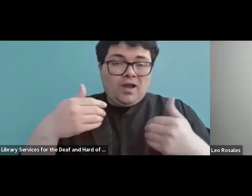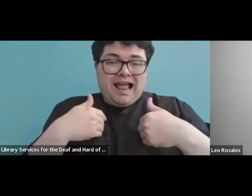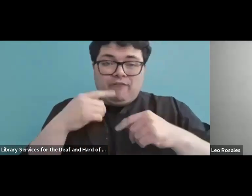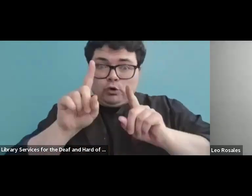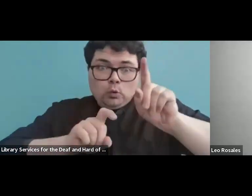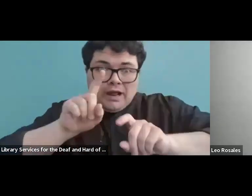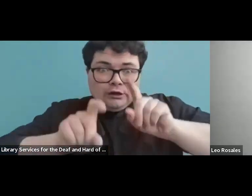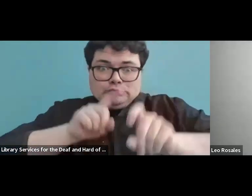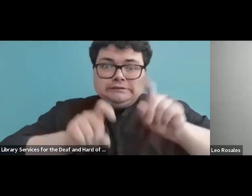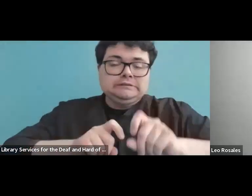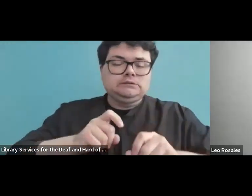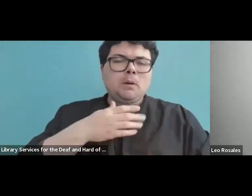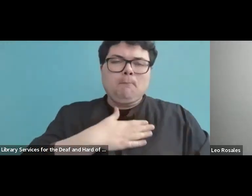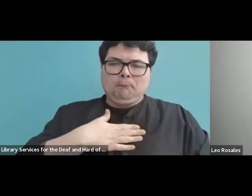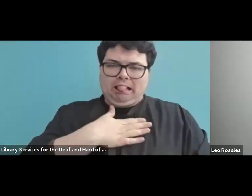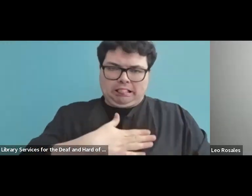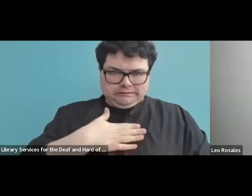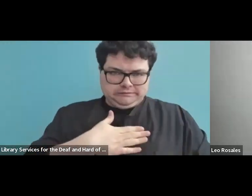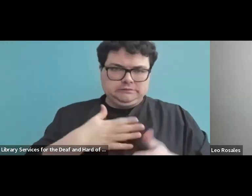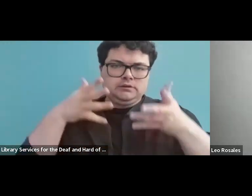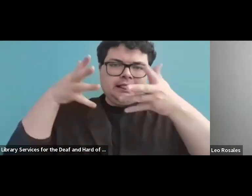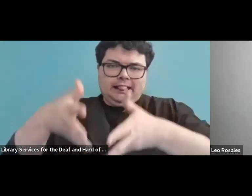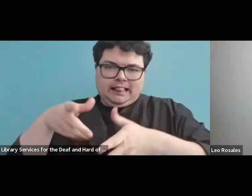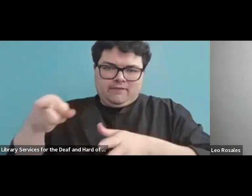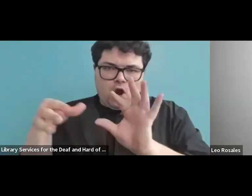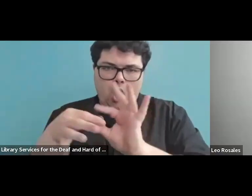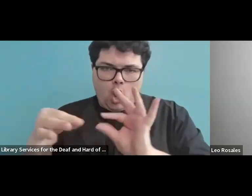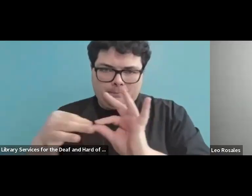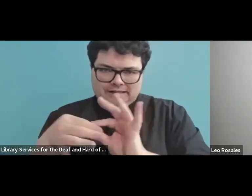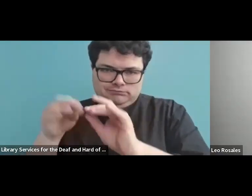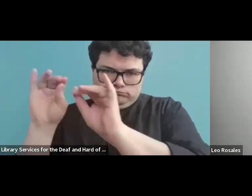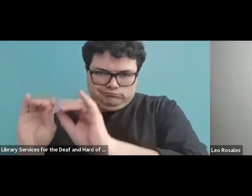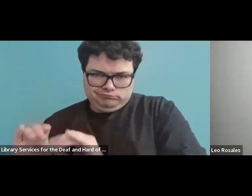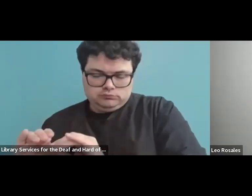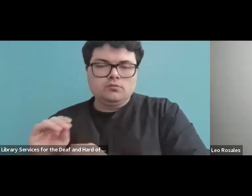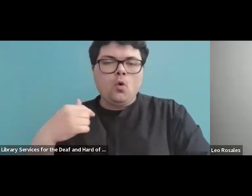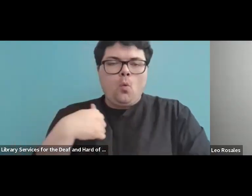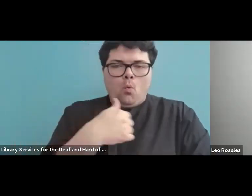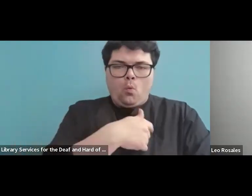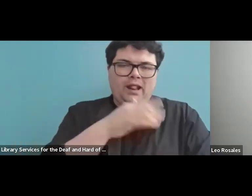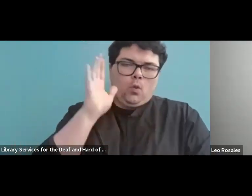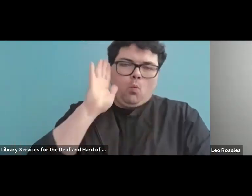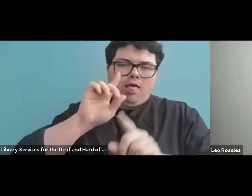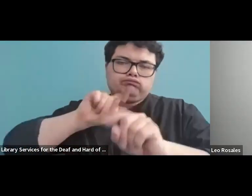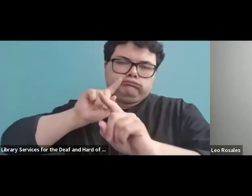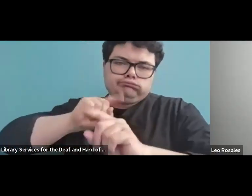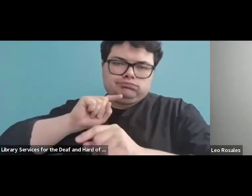If you all have any questions, please, you can leave your comments in the chat box.